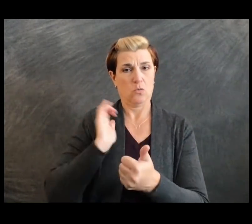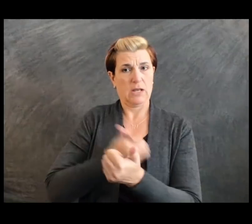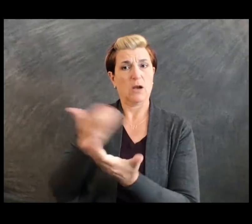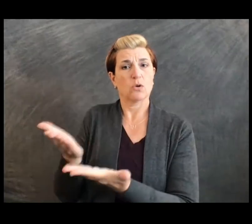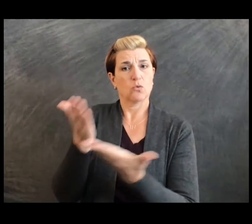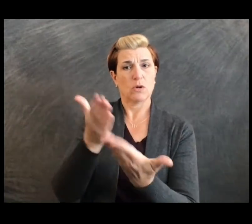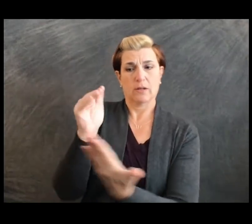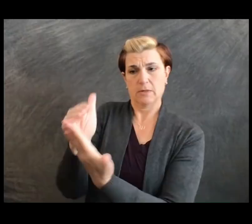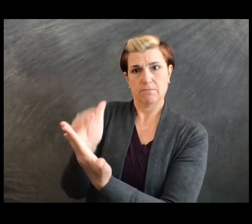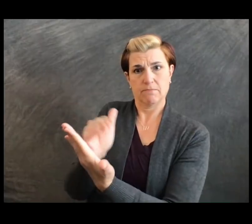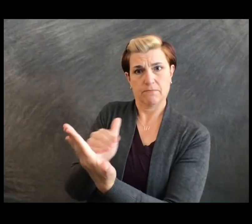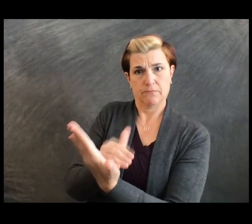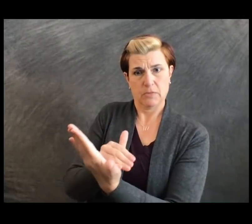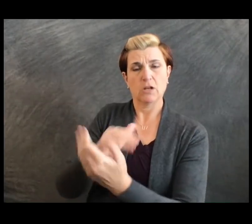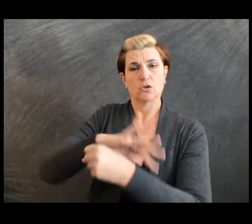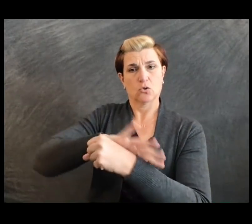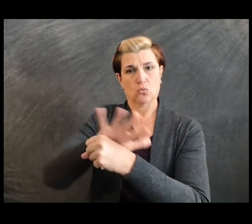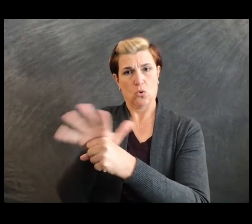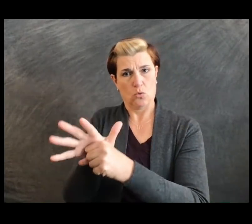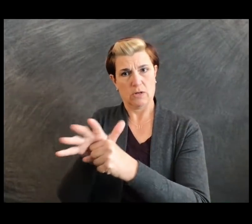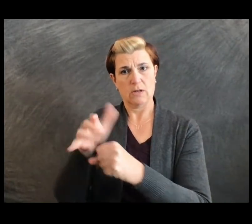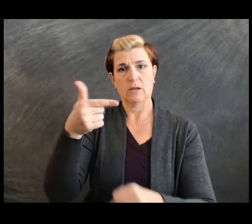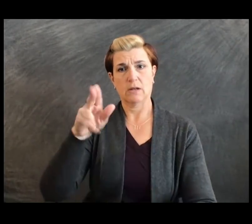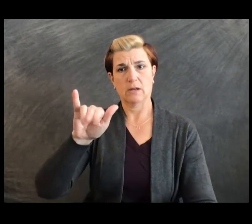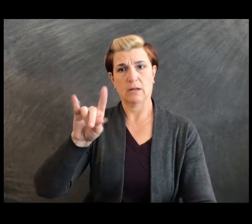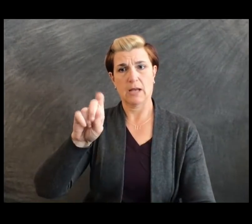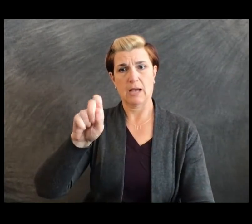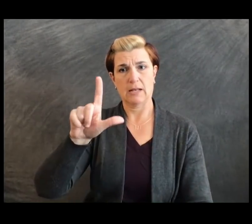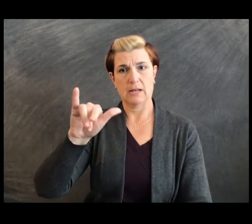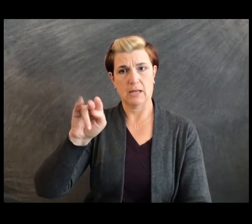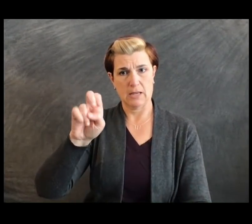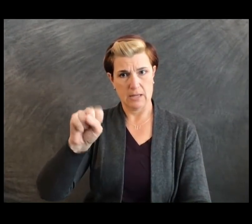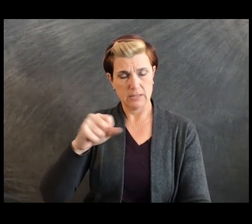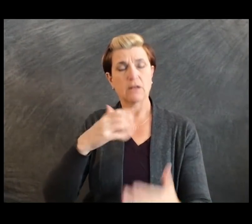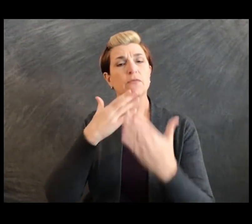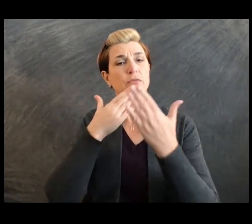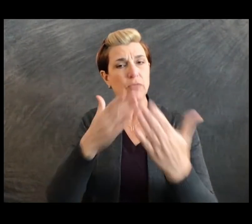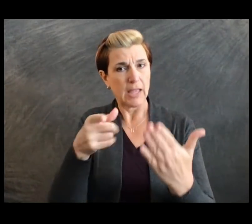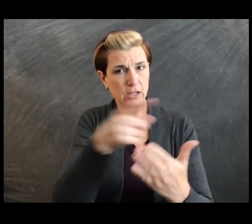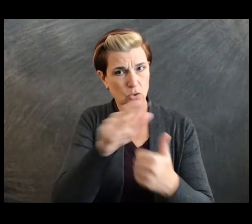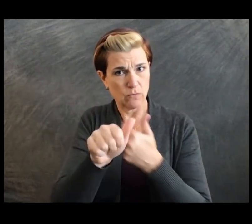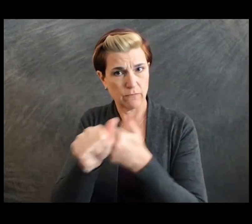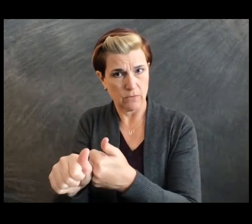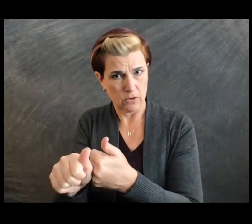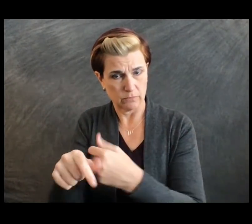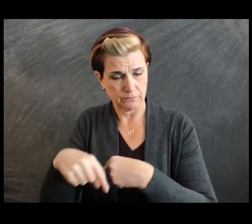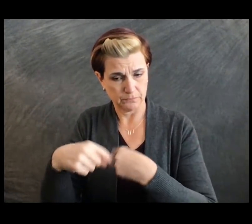coronavirus guidelines and as you will hear in just a few moments from Admiral